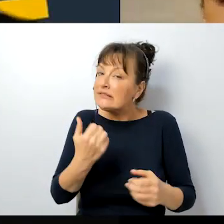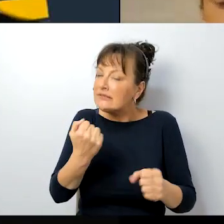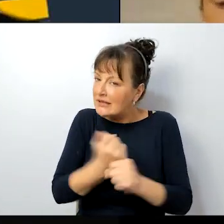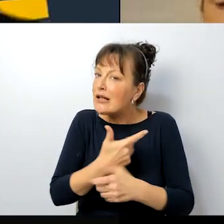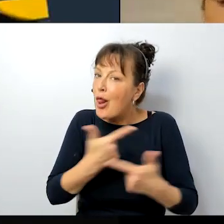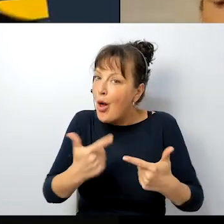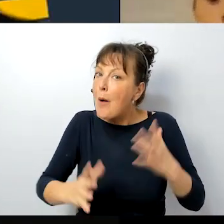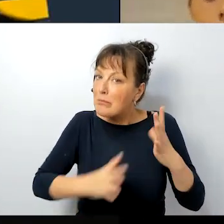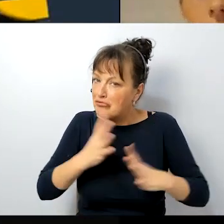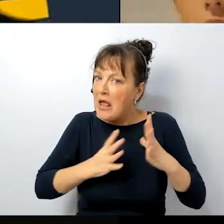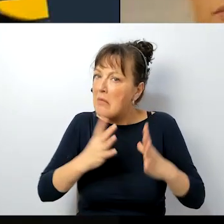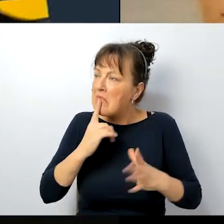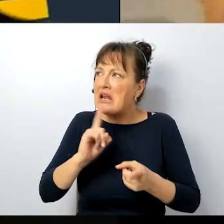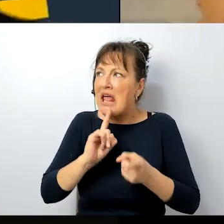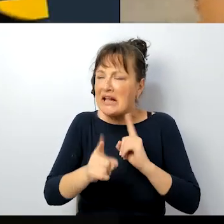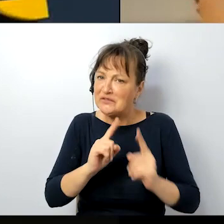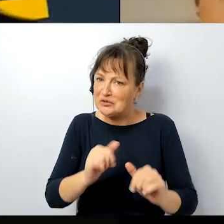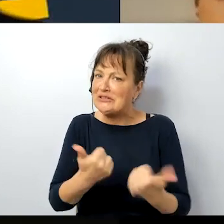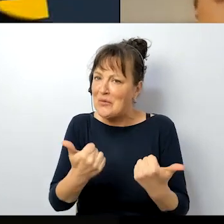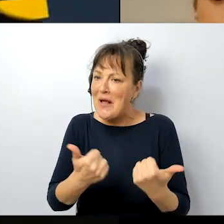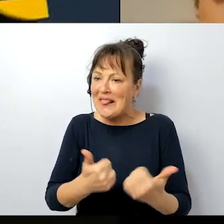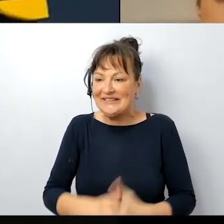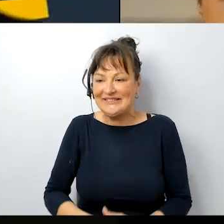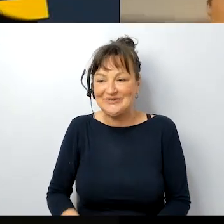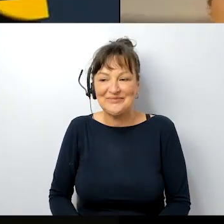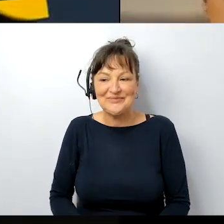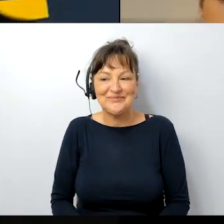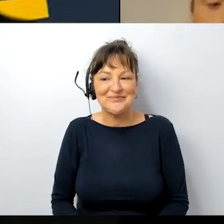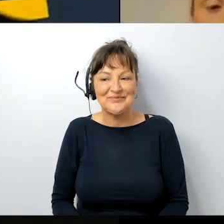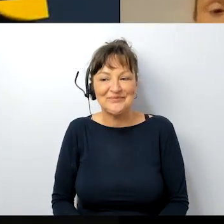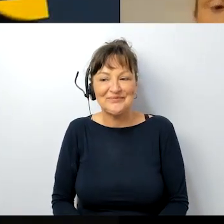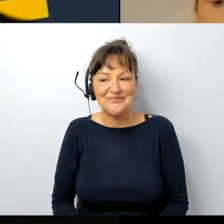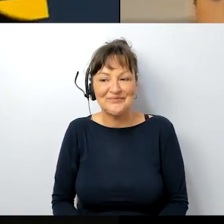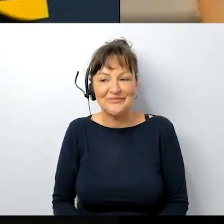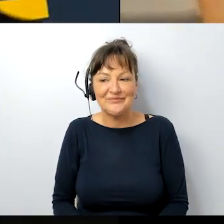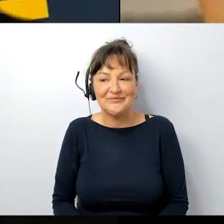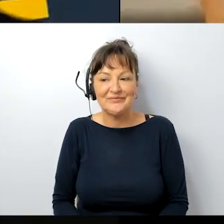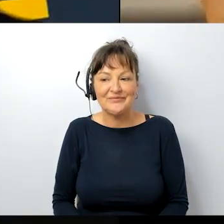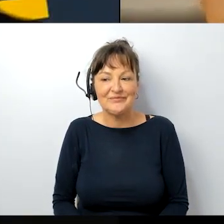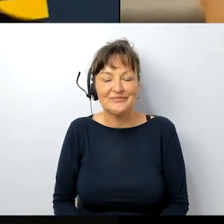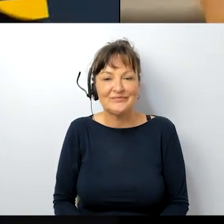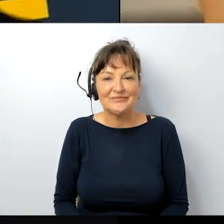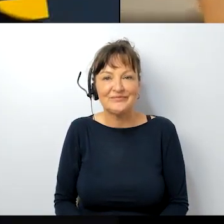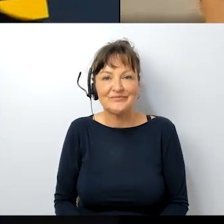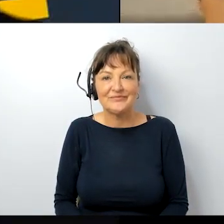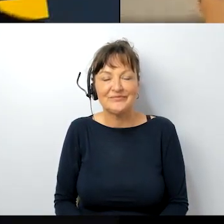yeah. I did the preparation but I thought it went quite well yeah. Sounds like it, sounds like it.